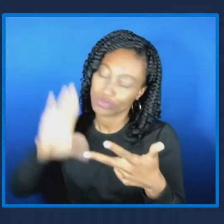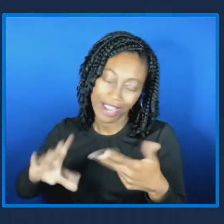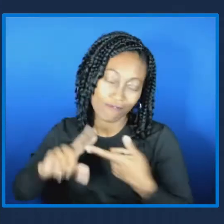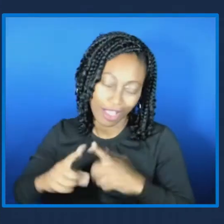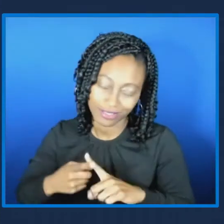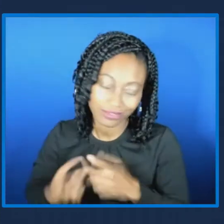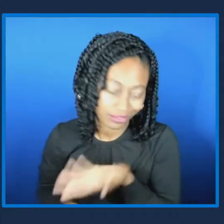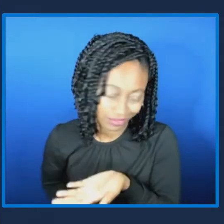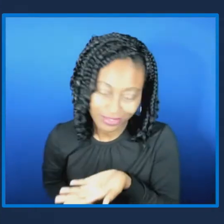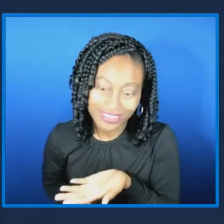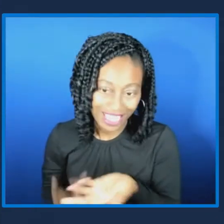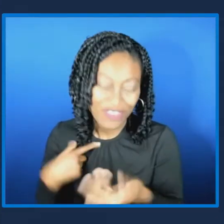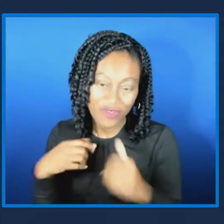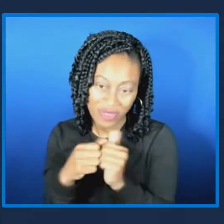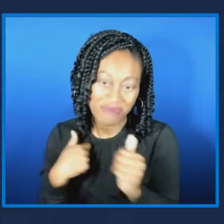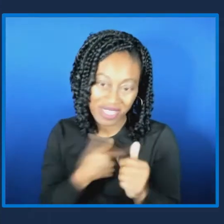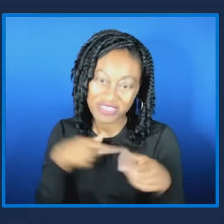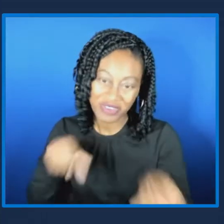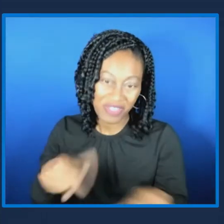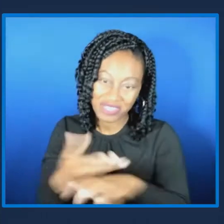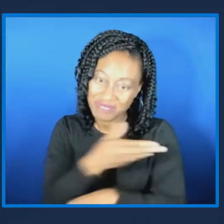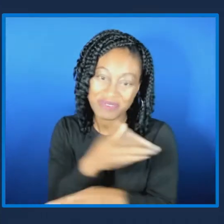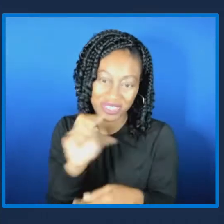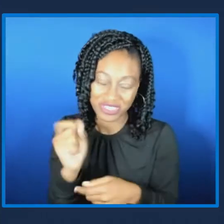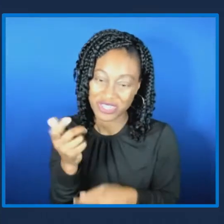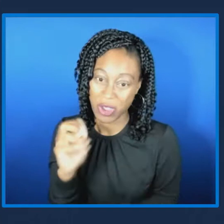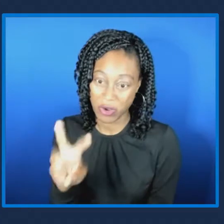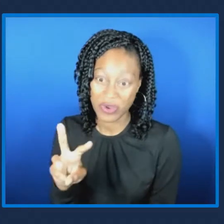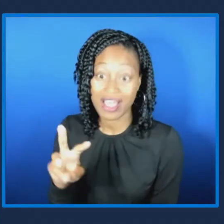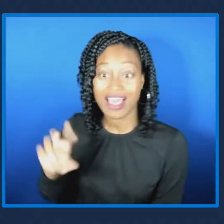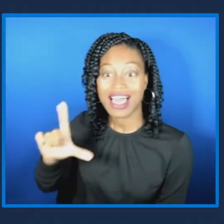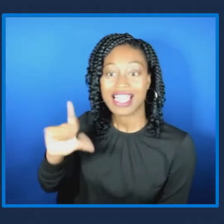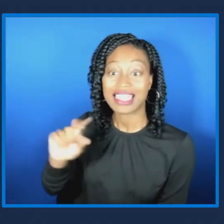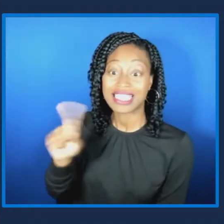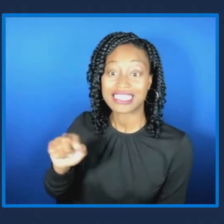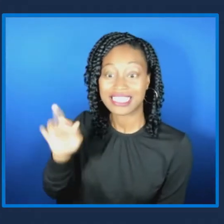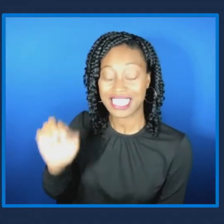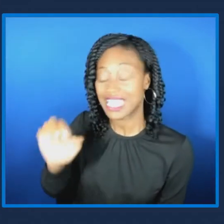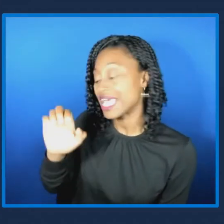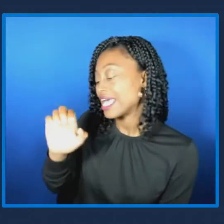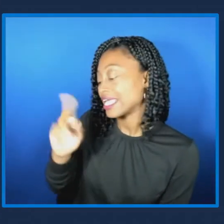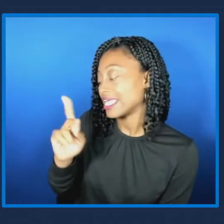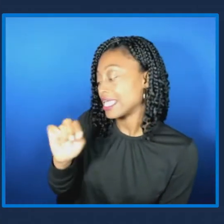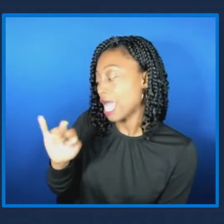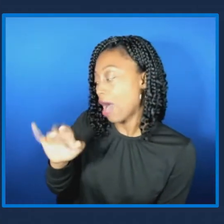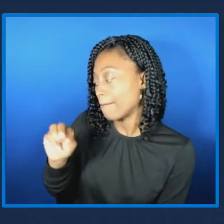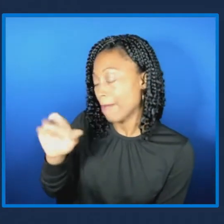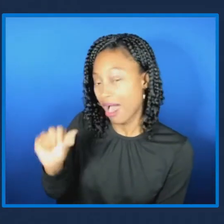during the pre-show. First up Lizzie Kiama. She is joining us live from Kenya,